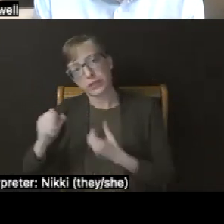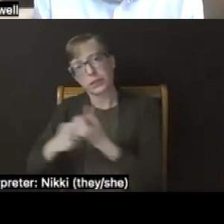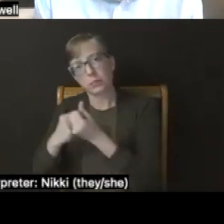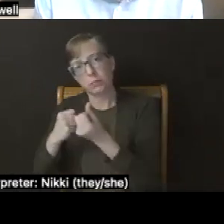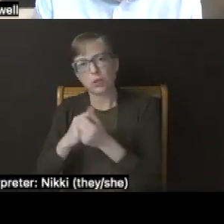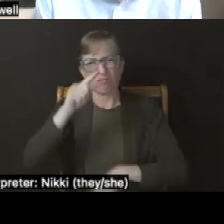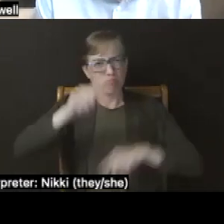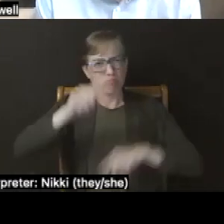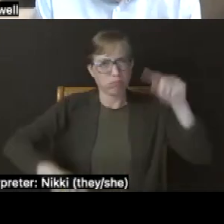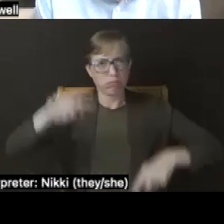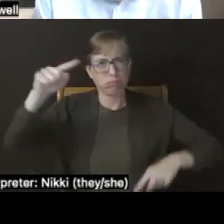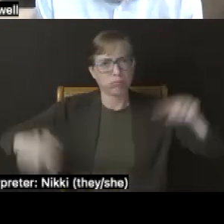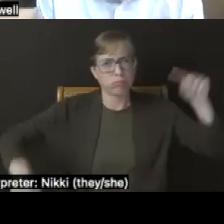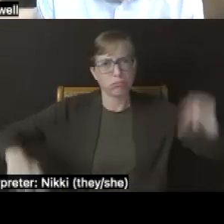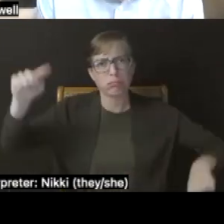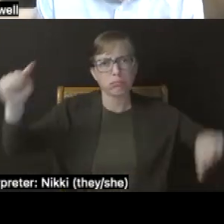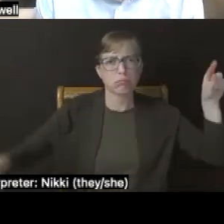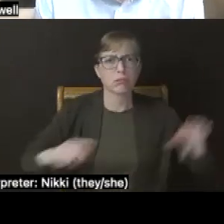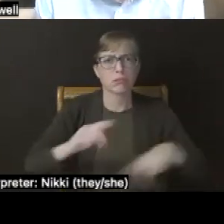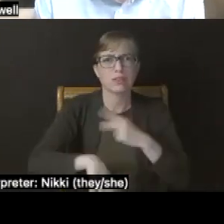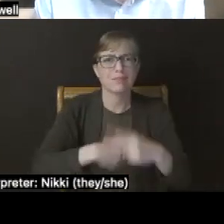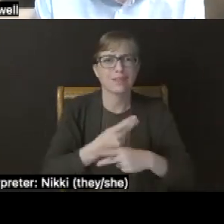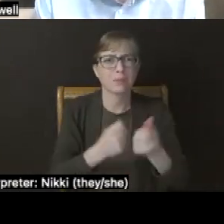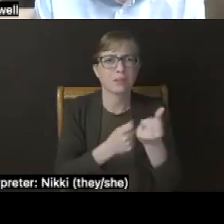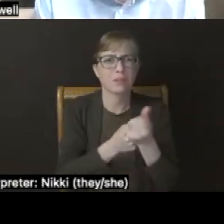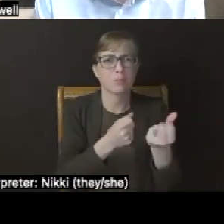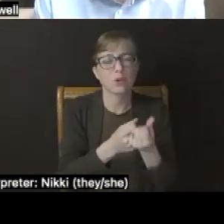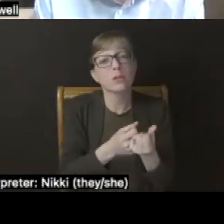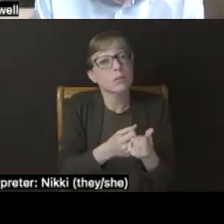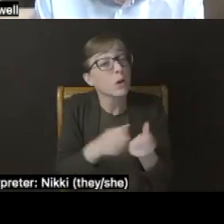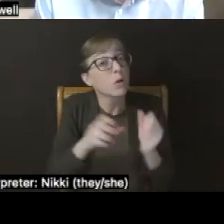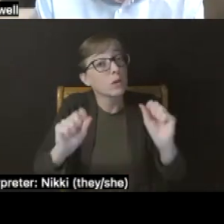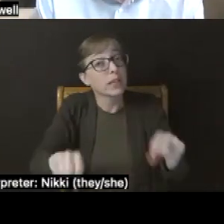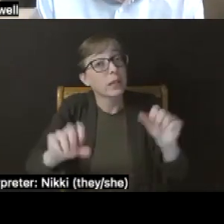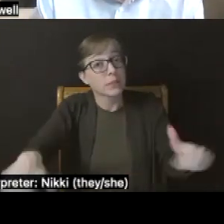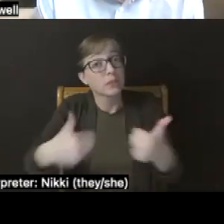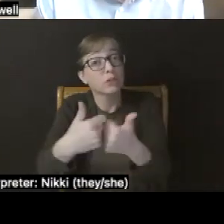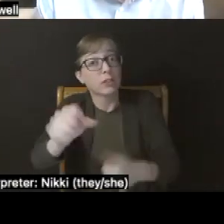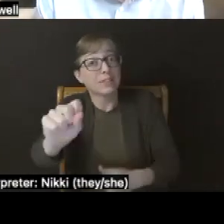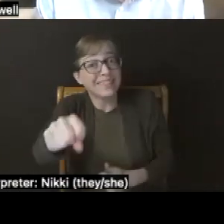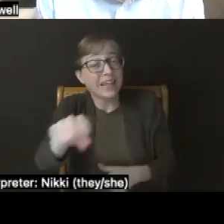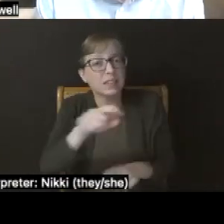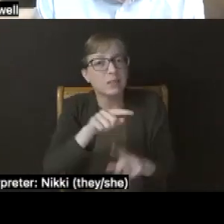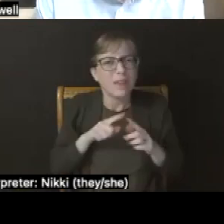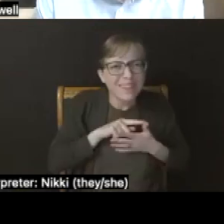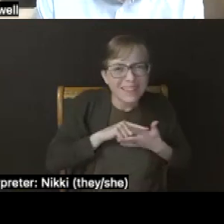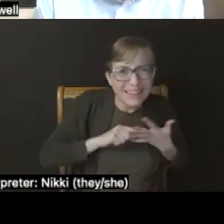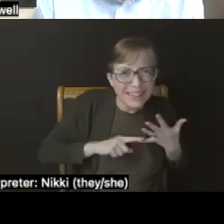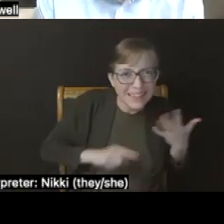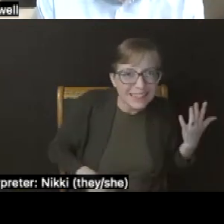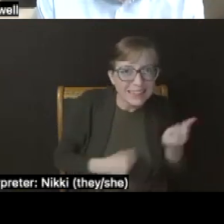which makes it challenging on one hand, but these are the things that keep people in the community living independently